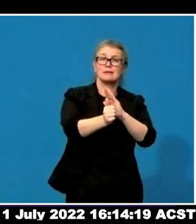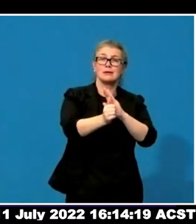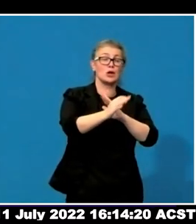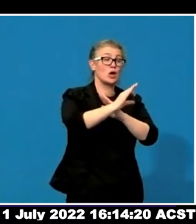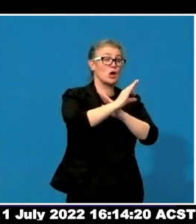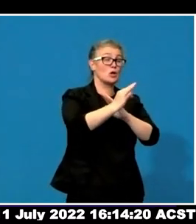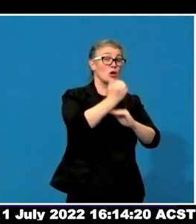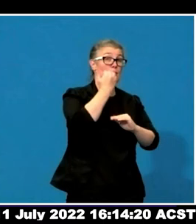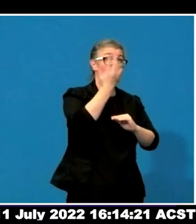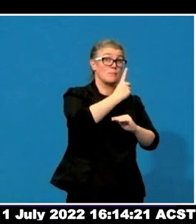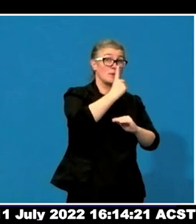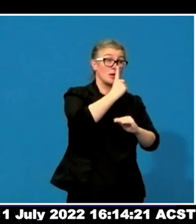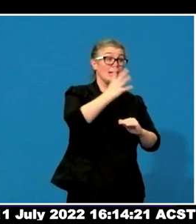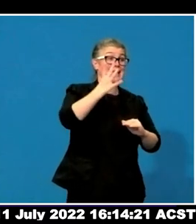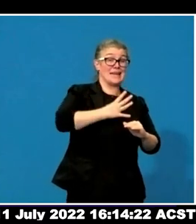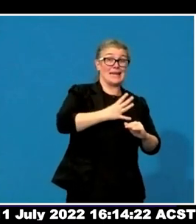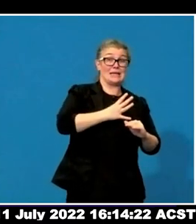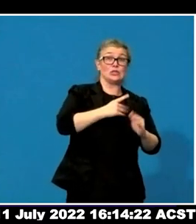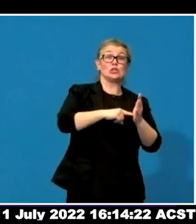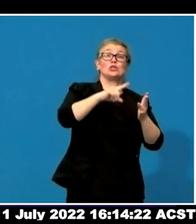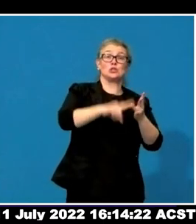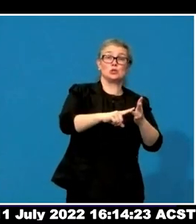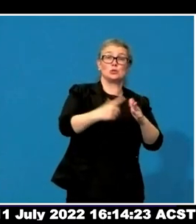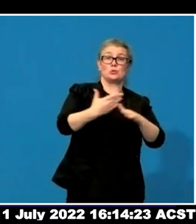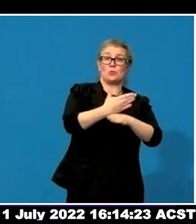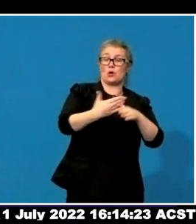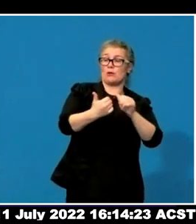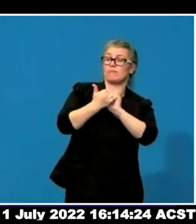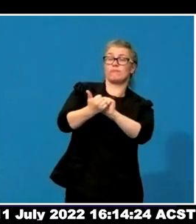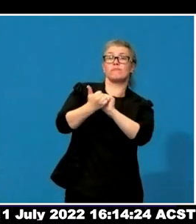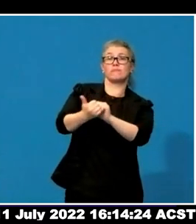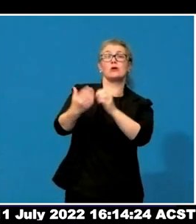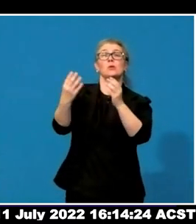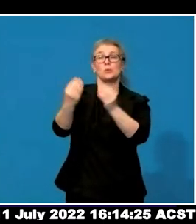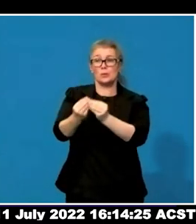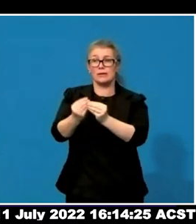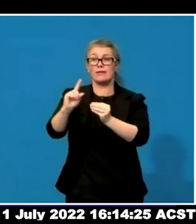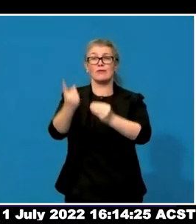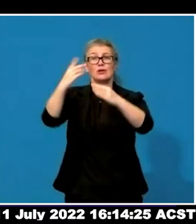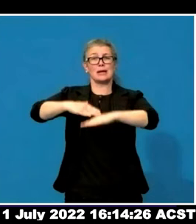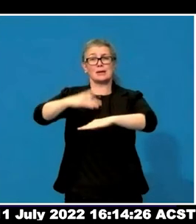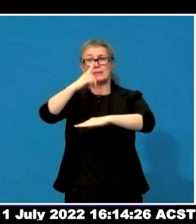to work with our First Nations people with disability? Particularly those who are Deaf and hard to hear at that - you know, that direct